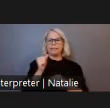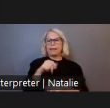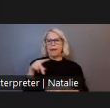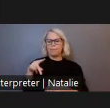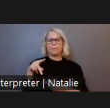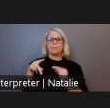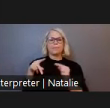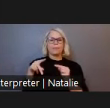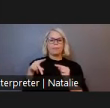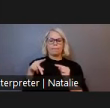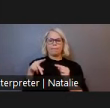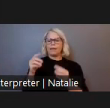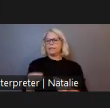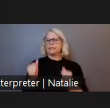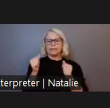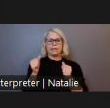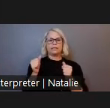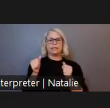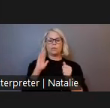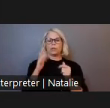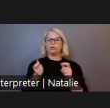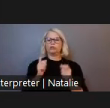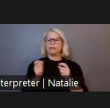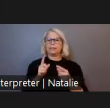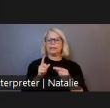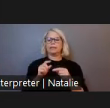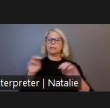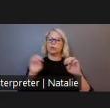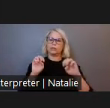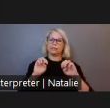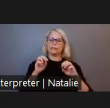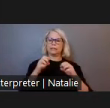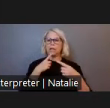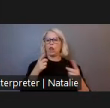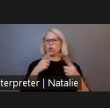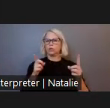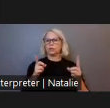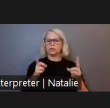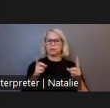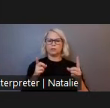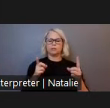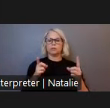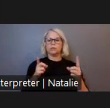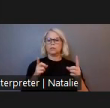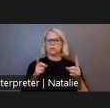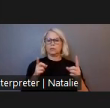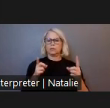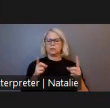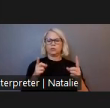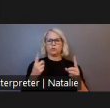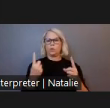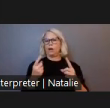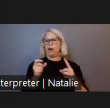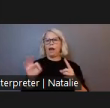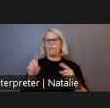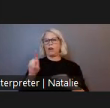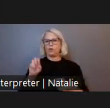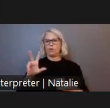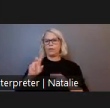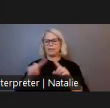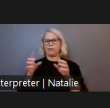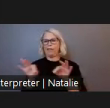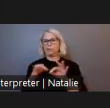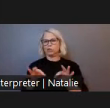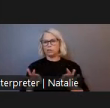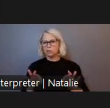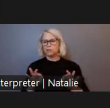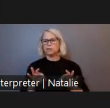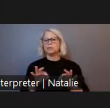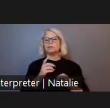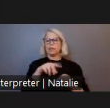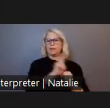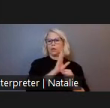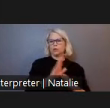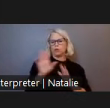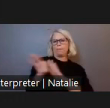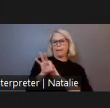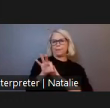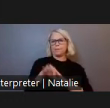will instantaneously translate emergency alerts 203languages that users can pick from.